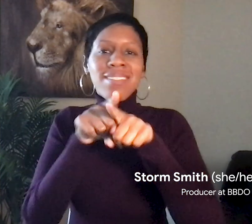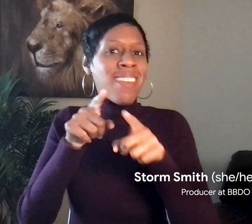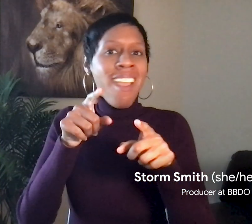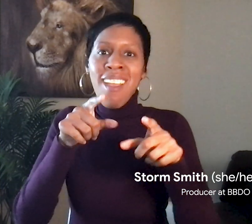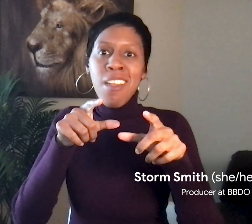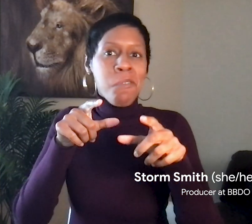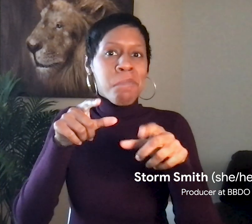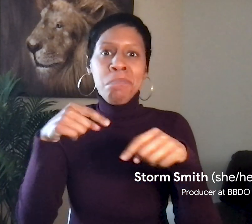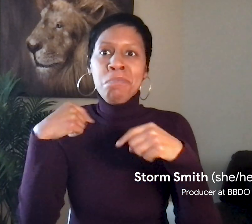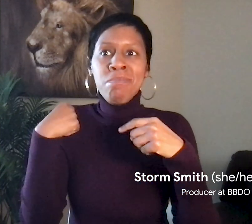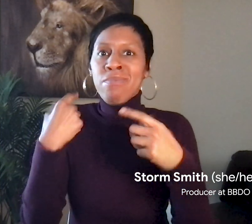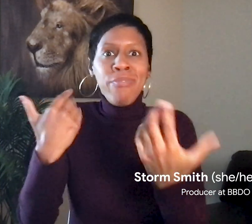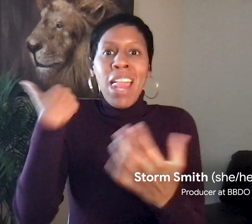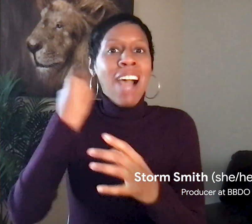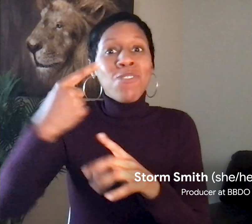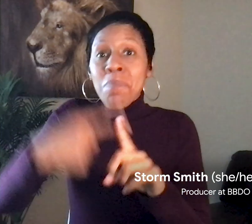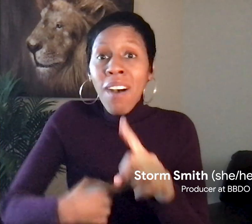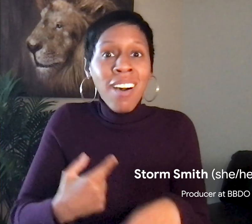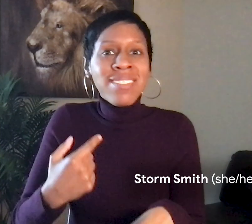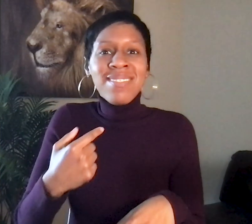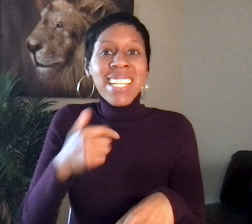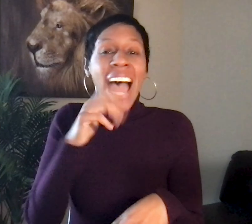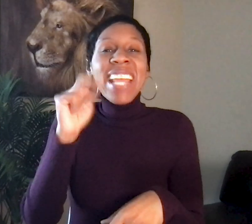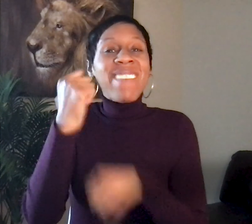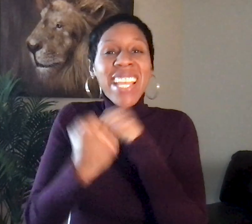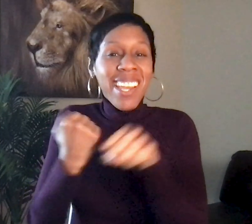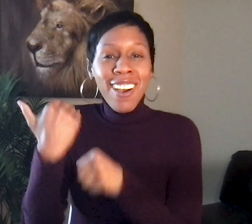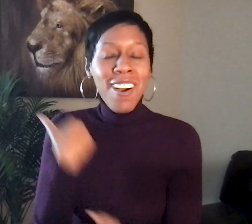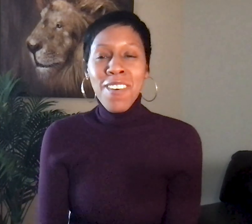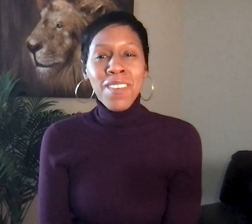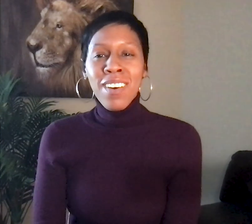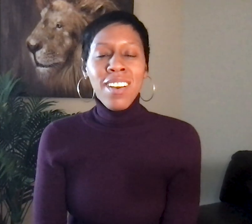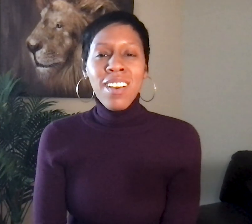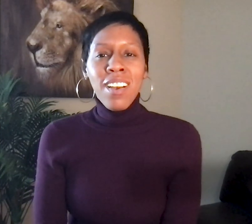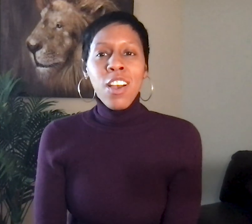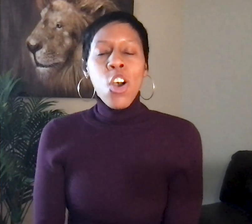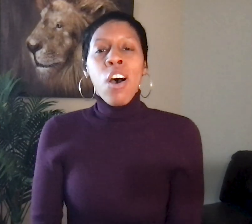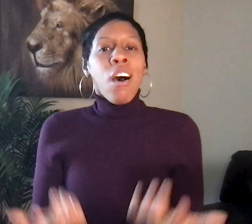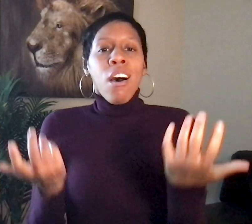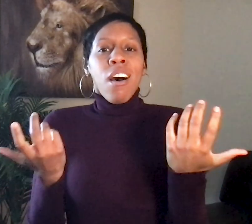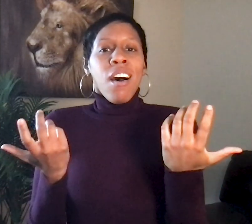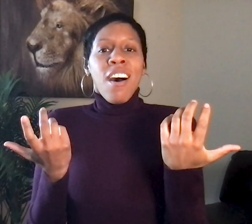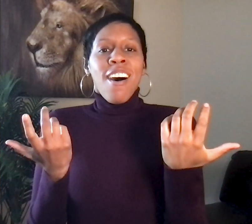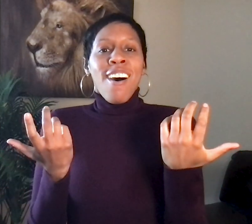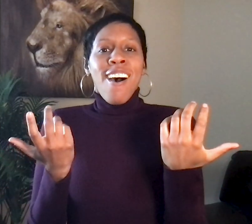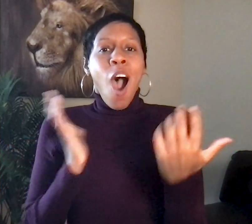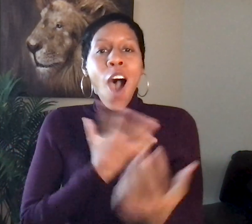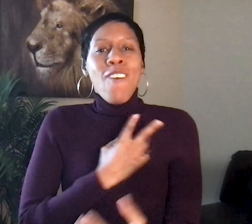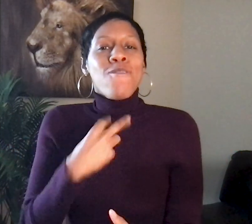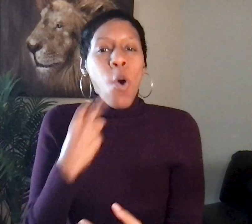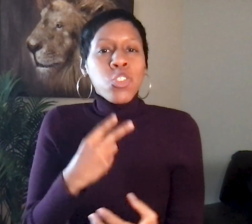including myself, we're not the same in the last few months, and not even from a year ago.